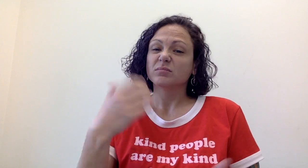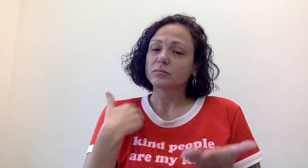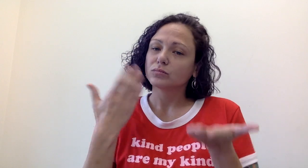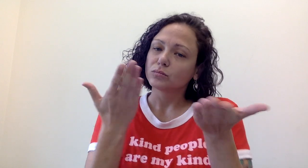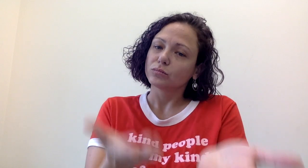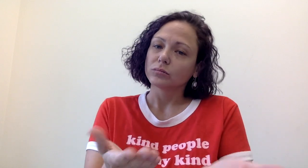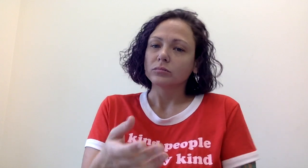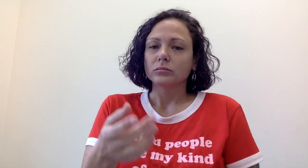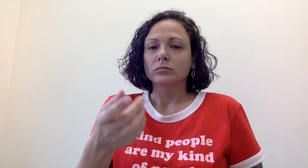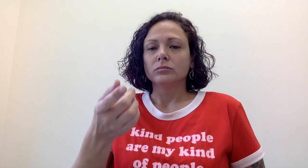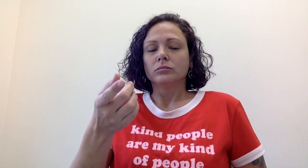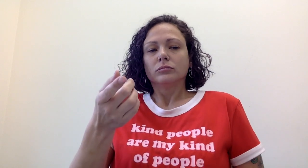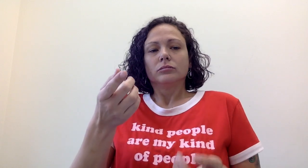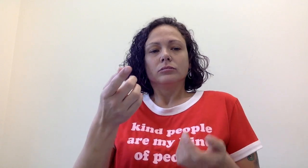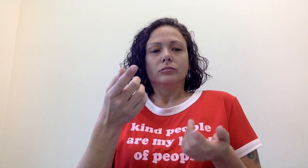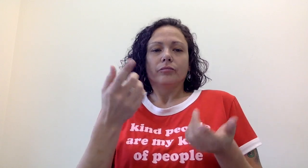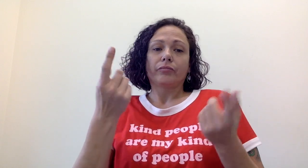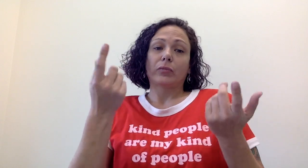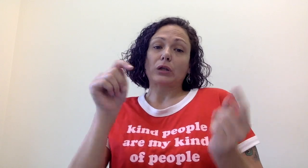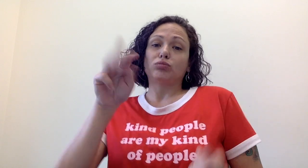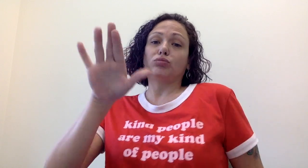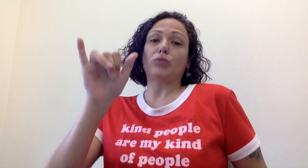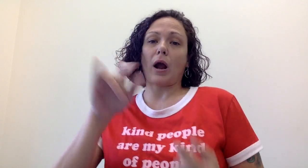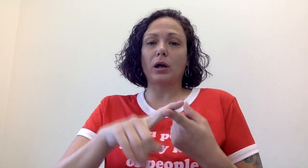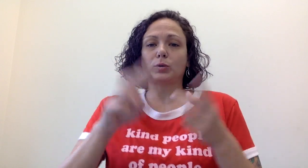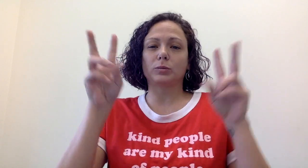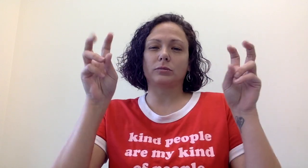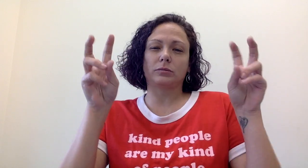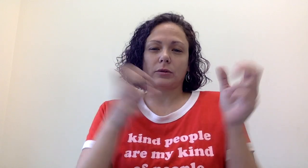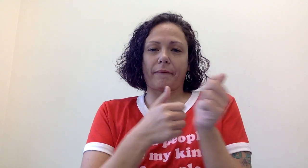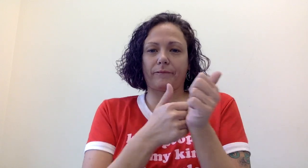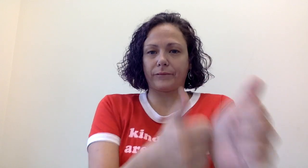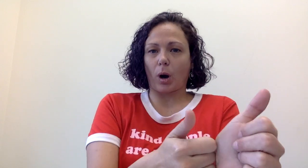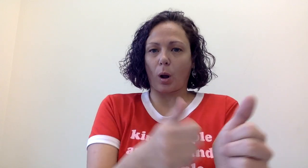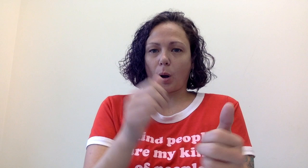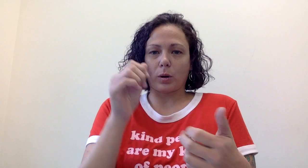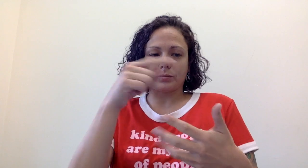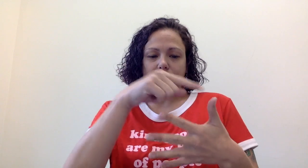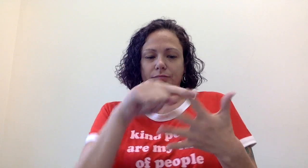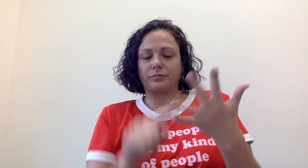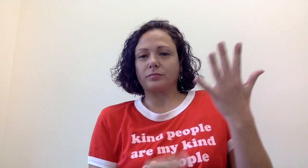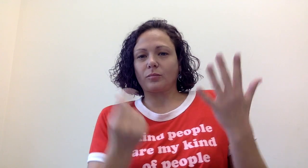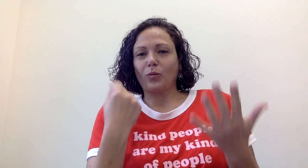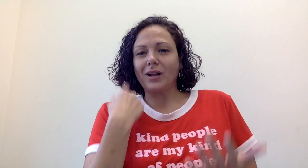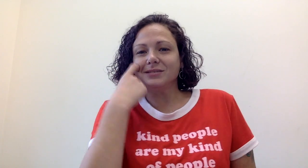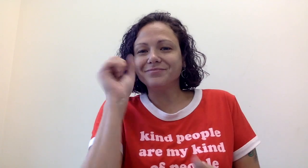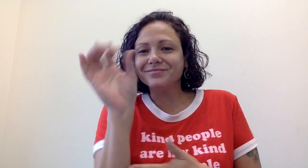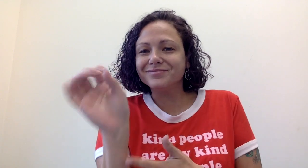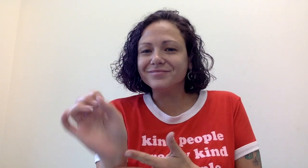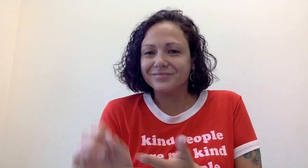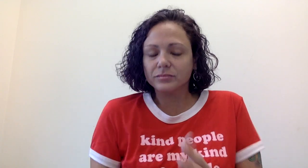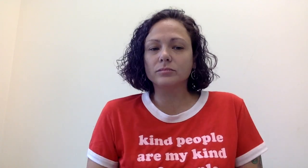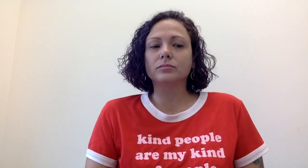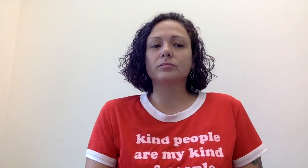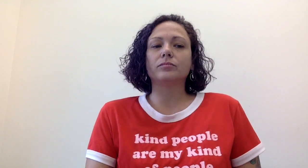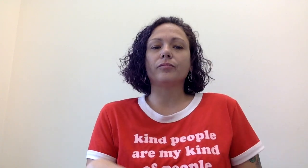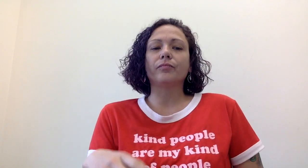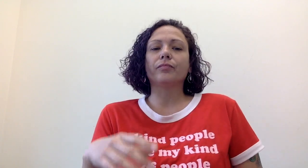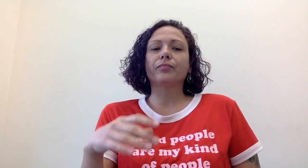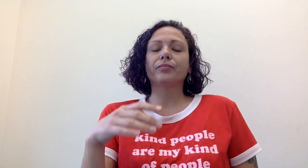I strongly suggest those watching who really wants to lose weight to try to follow my methods.